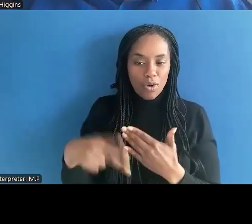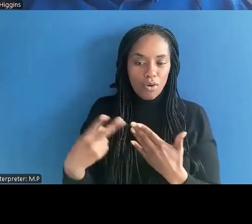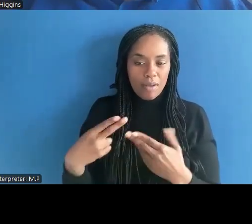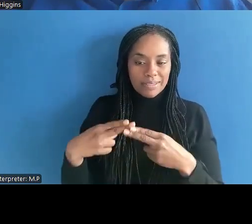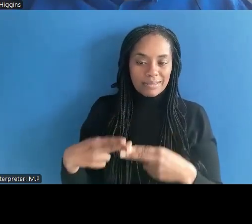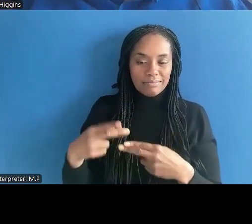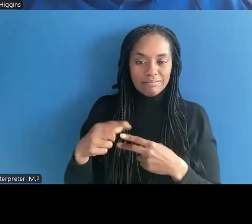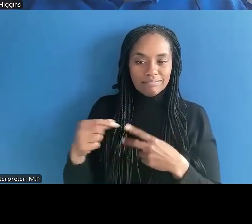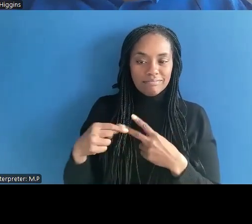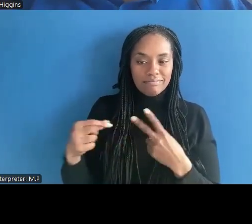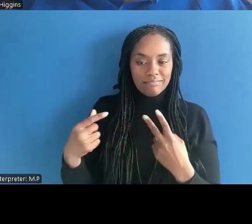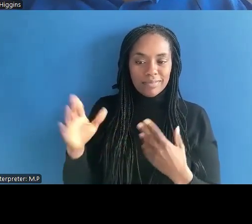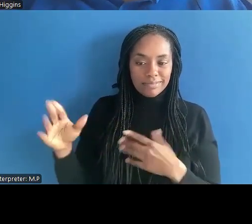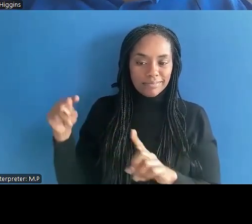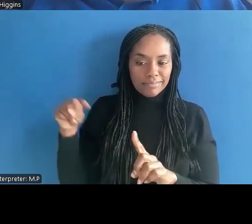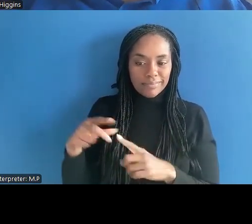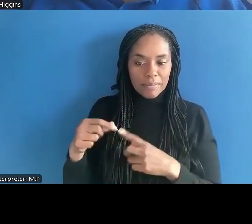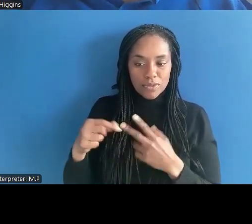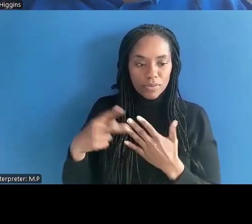Next slide, please.